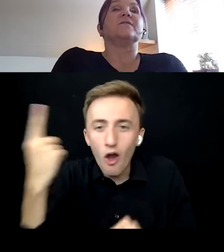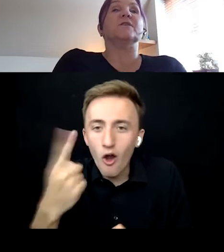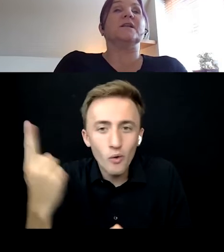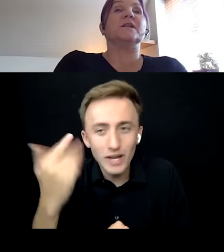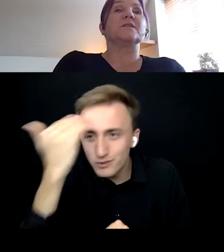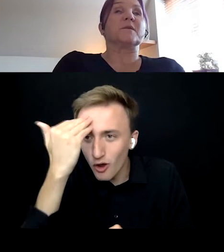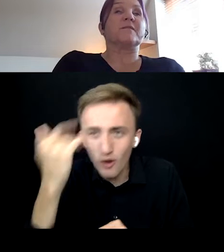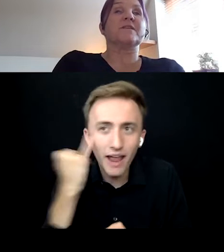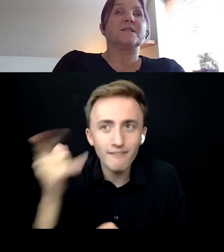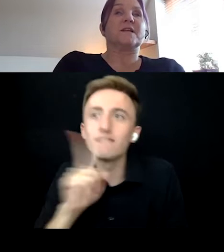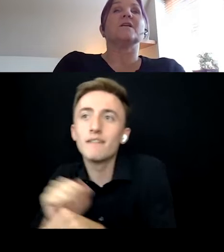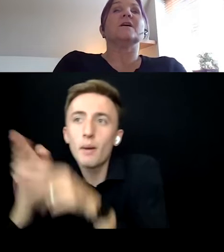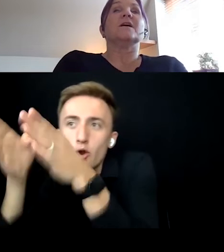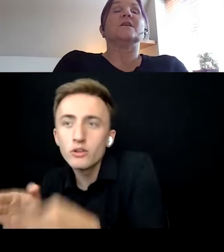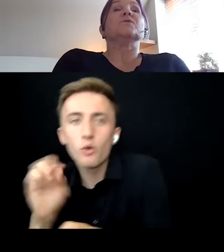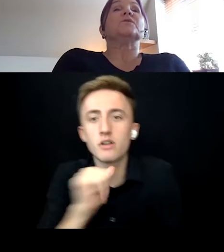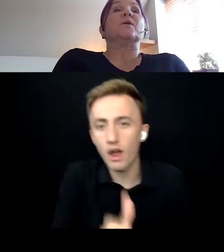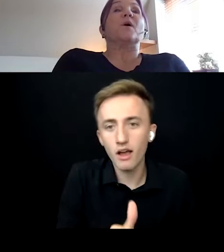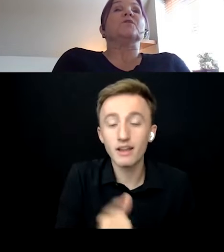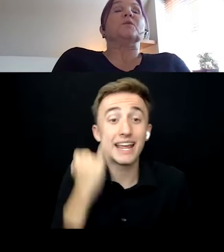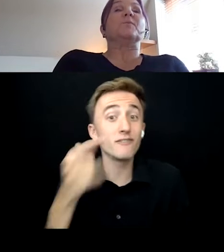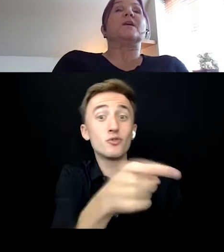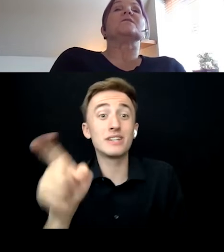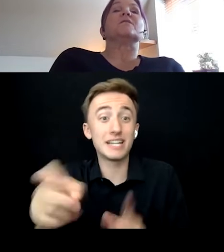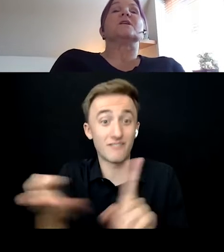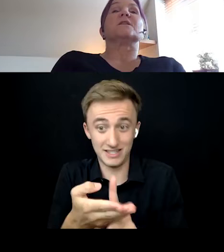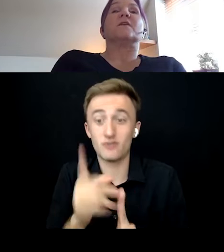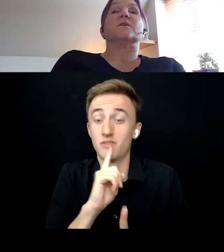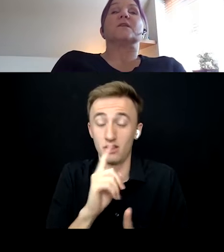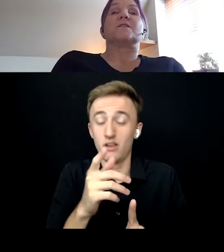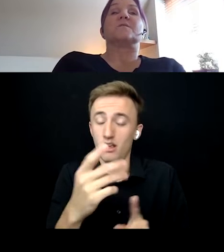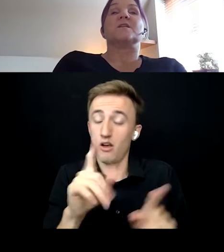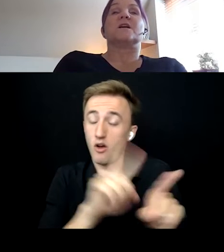if you need some commencing, it's also possible because of things like neural text to speech